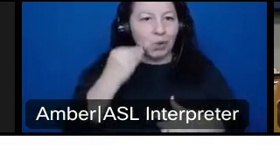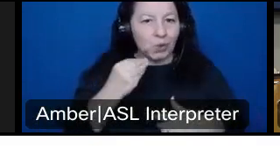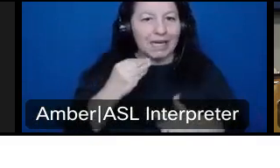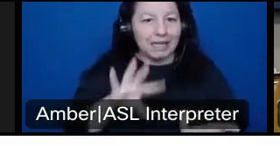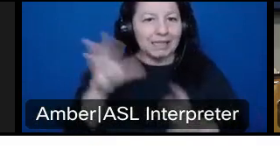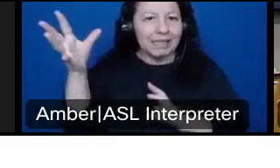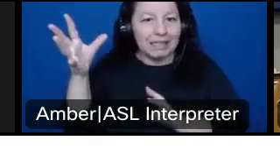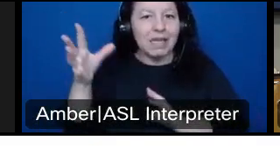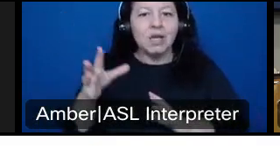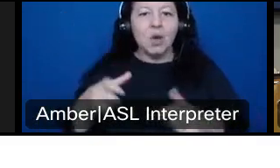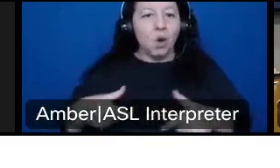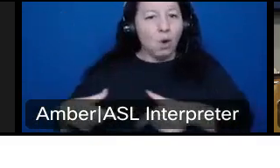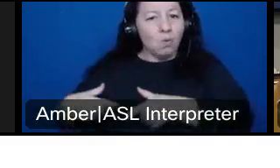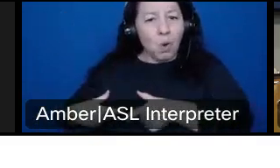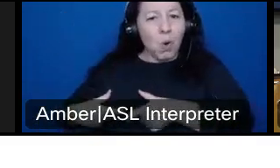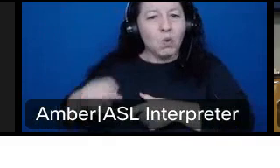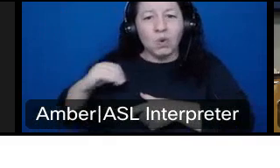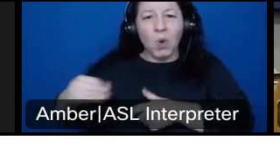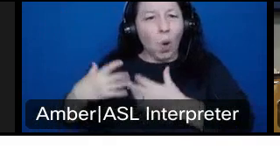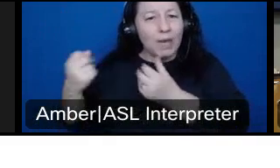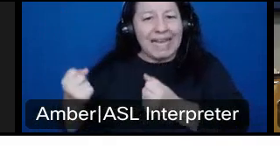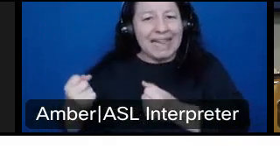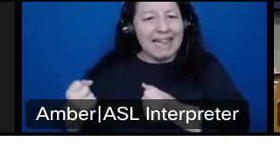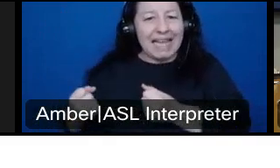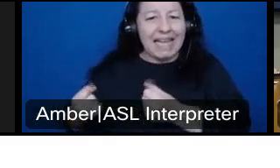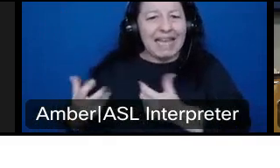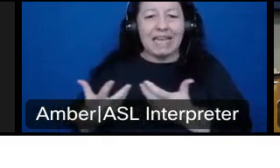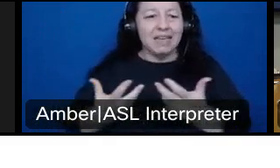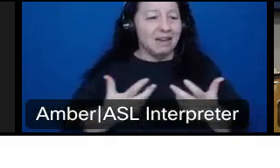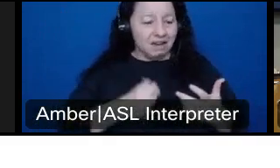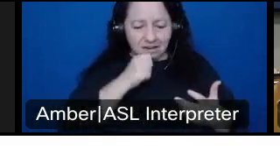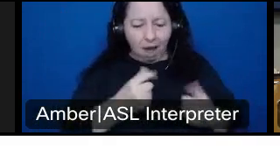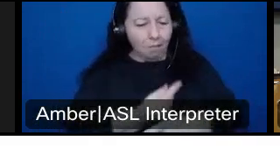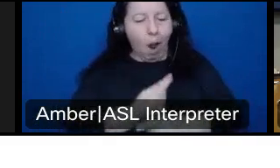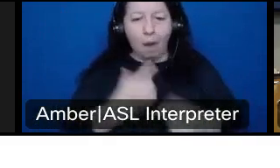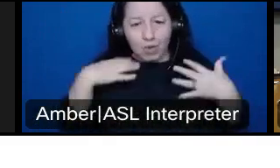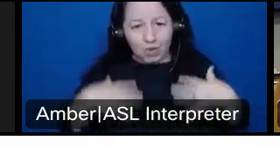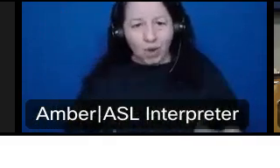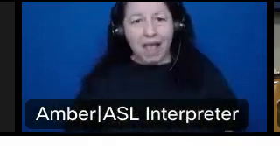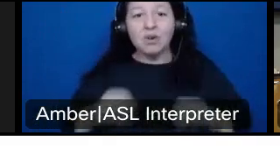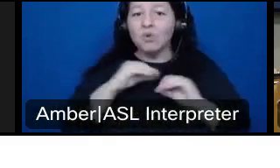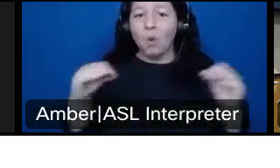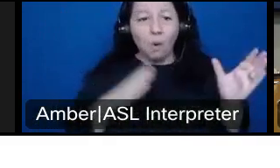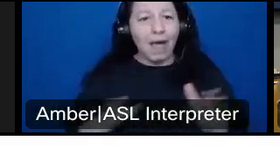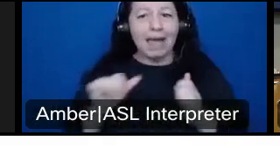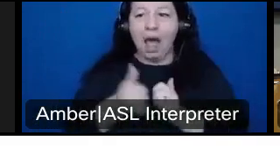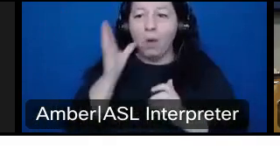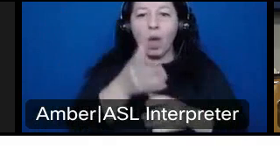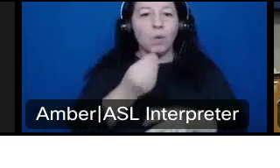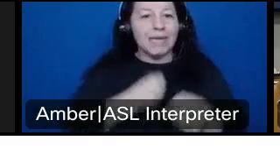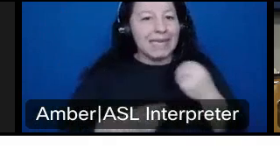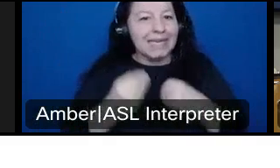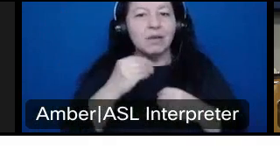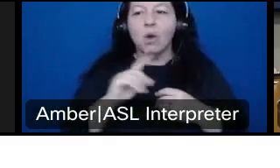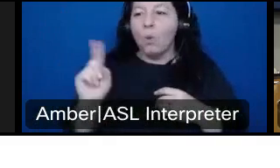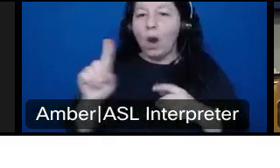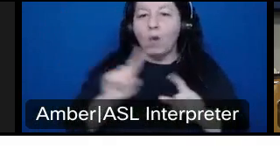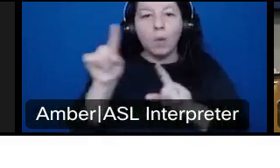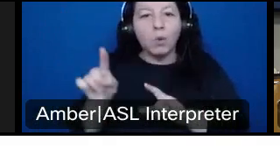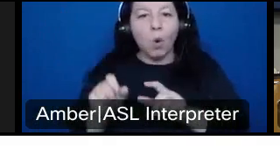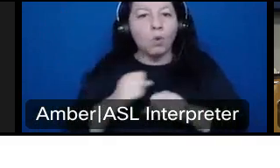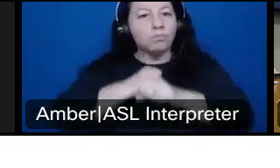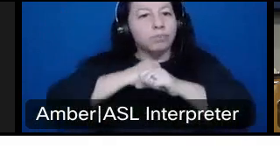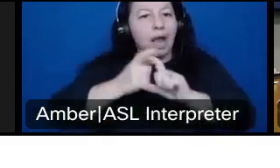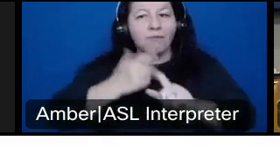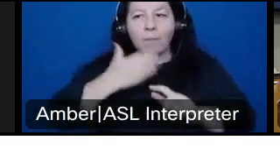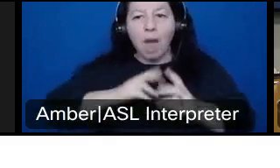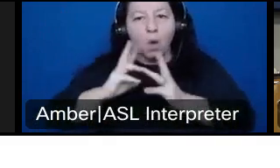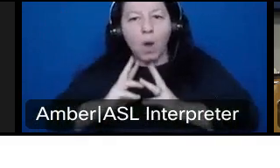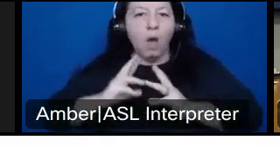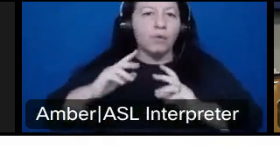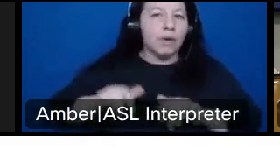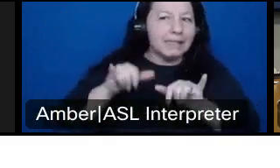No plan on how they're going to get their food or shelter, refusing voluntary services, because that's always the right answers to offer voluntary services.